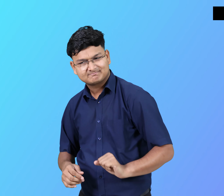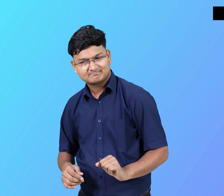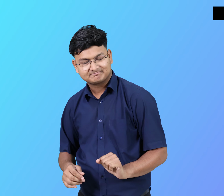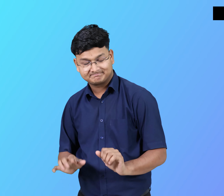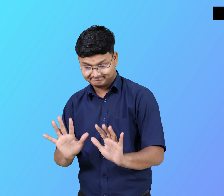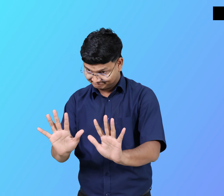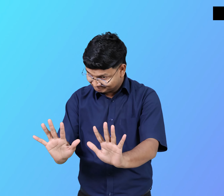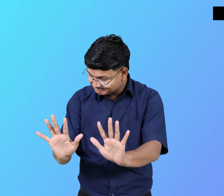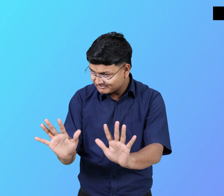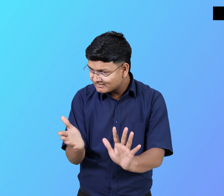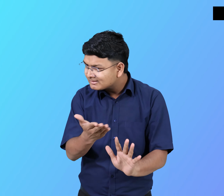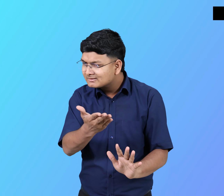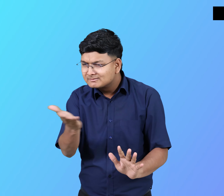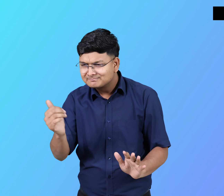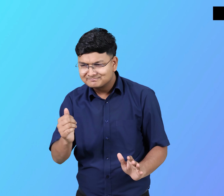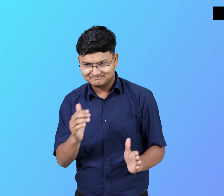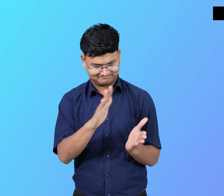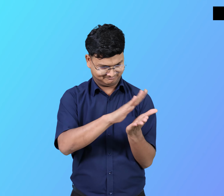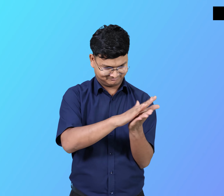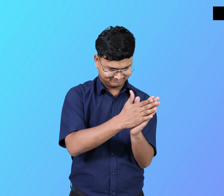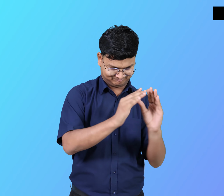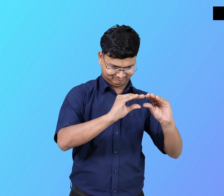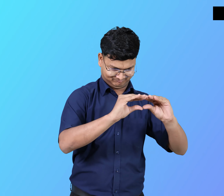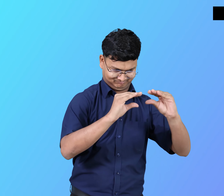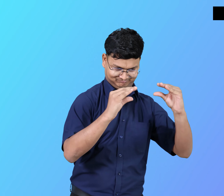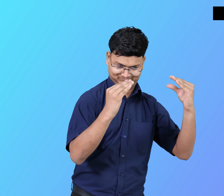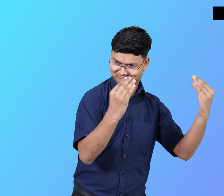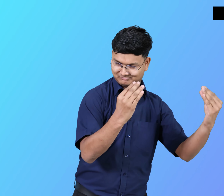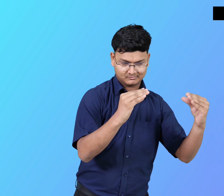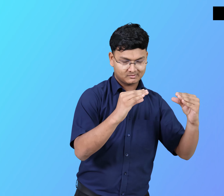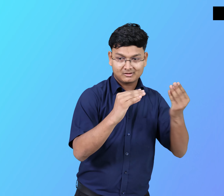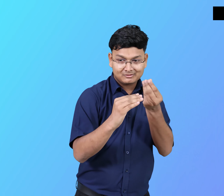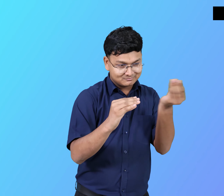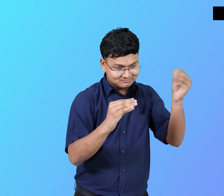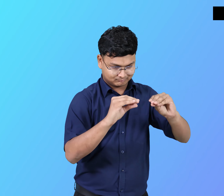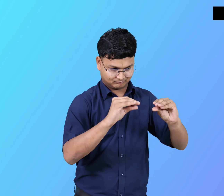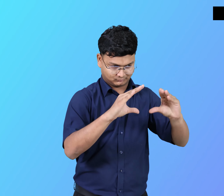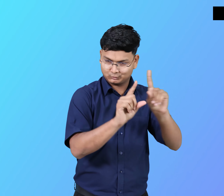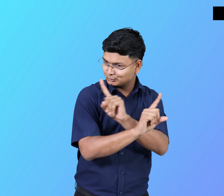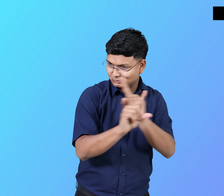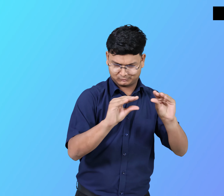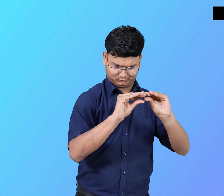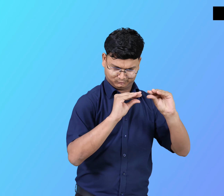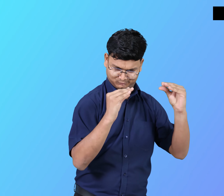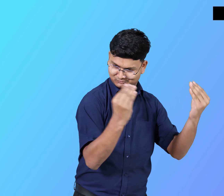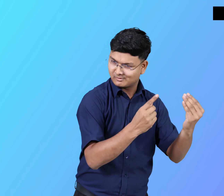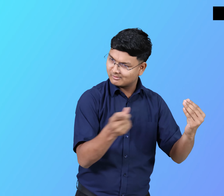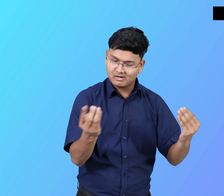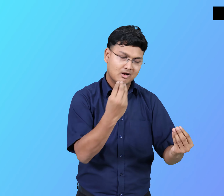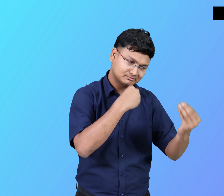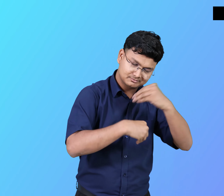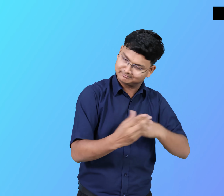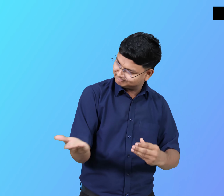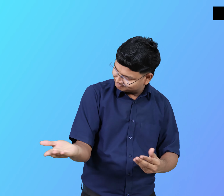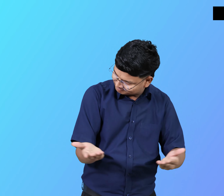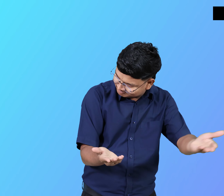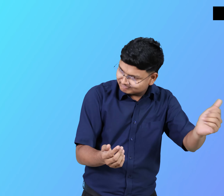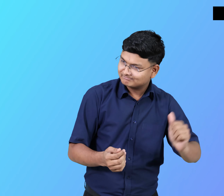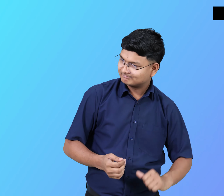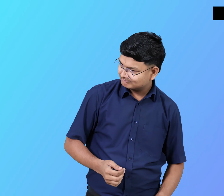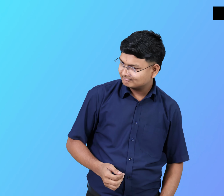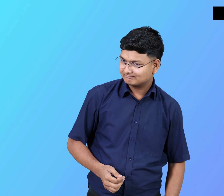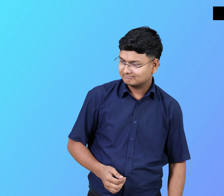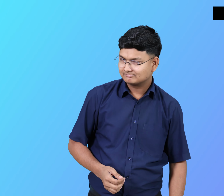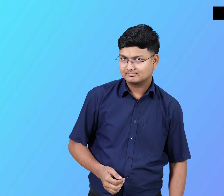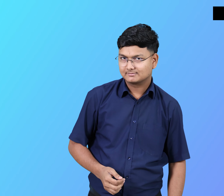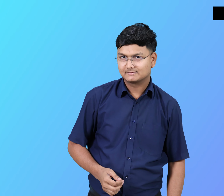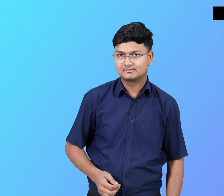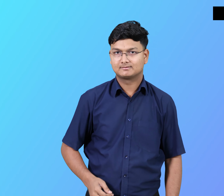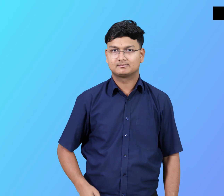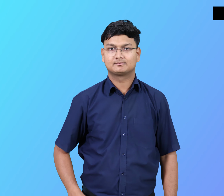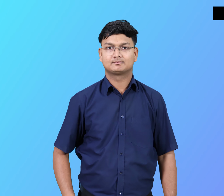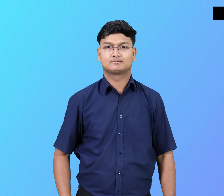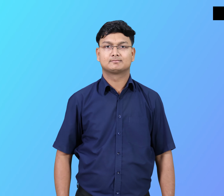But they were allowed to eat the bread without yeast with the other priests.